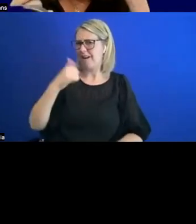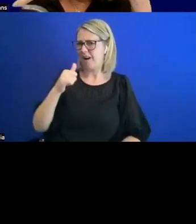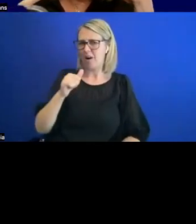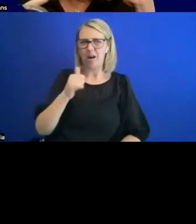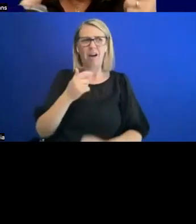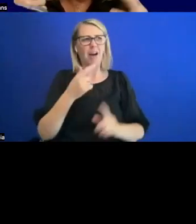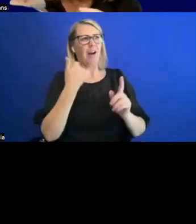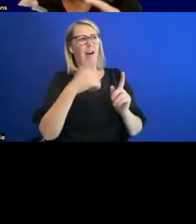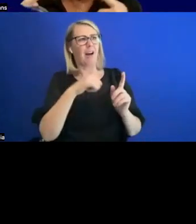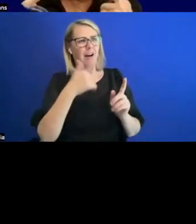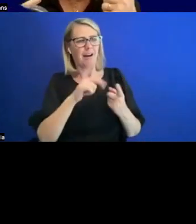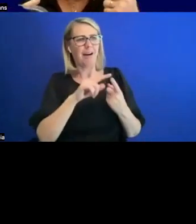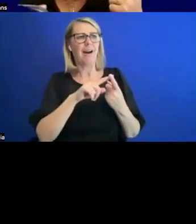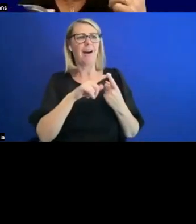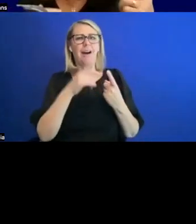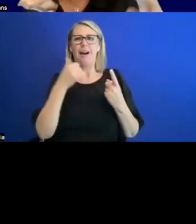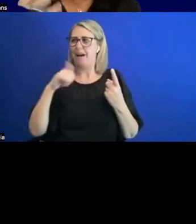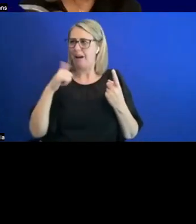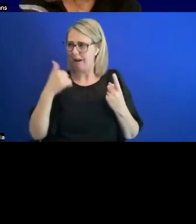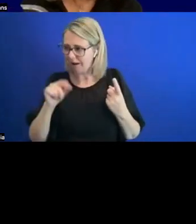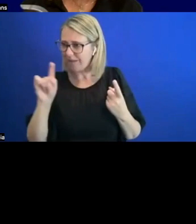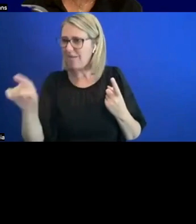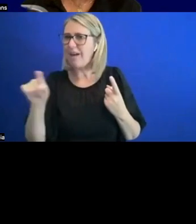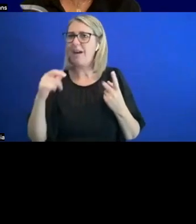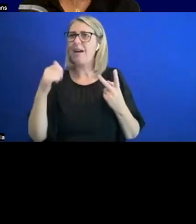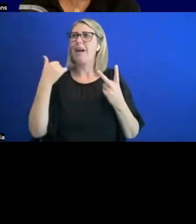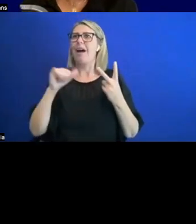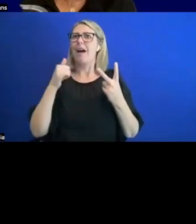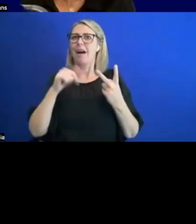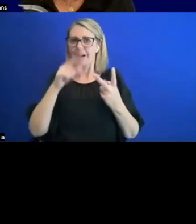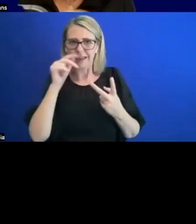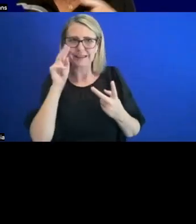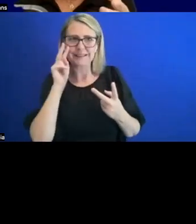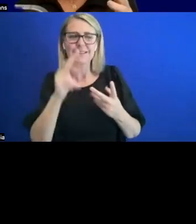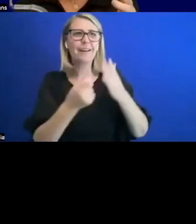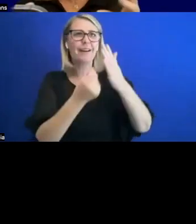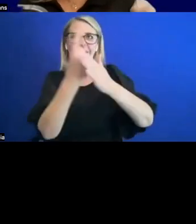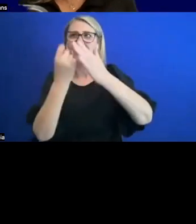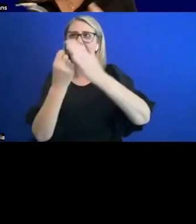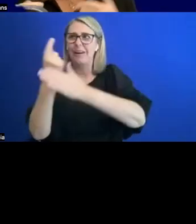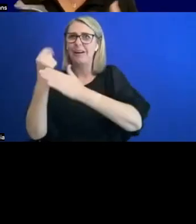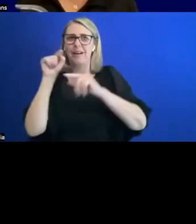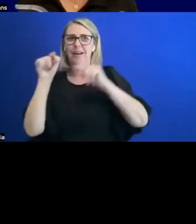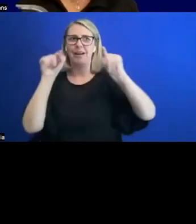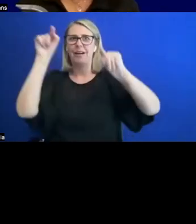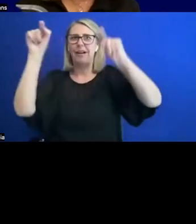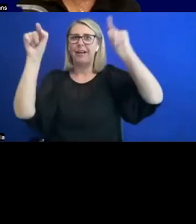I get that. I can see it in some of our individuals. Why are we not discussing